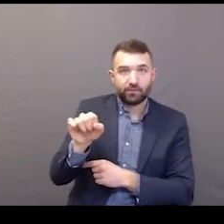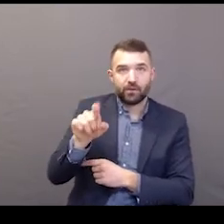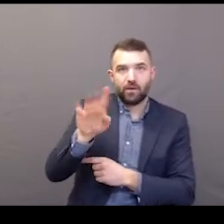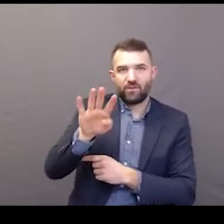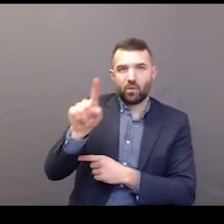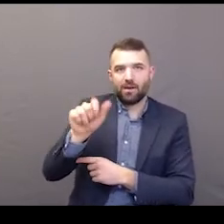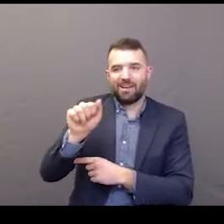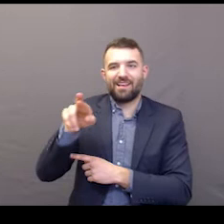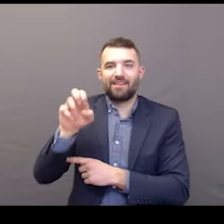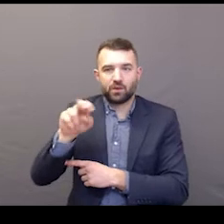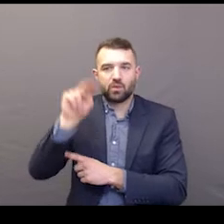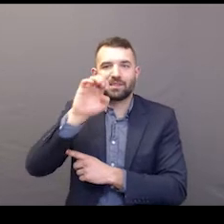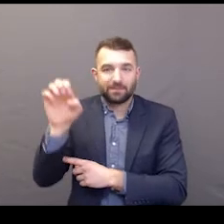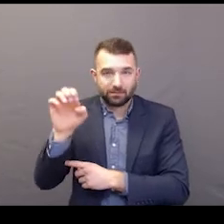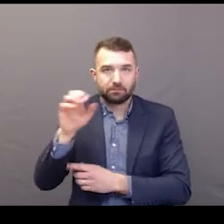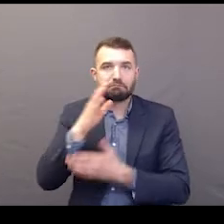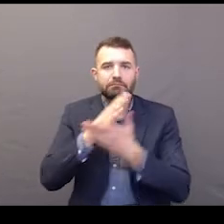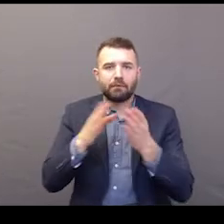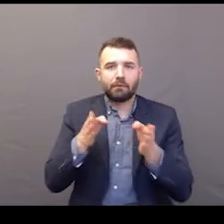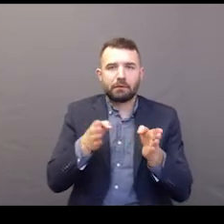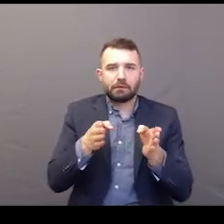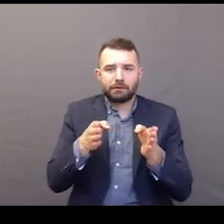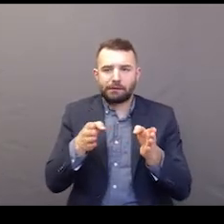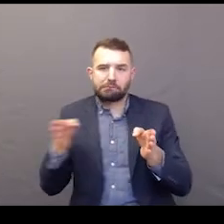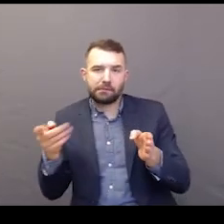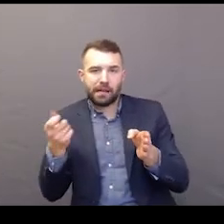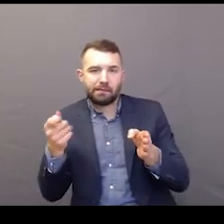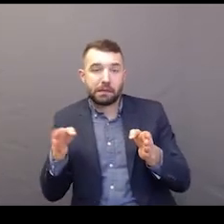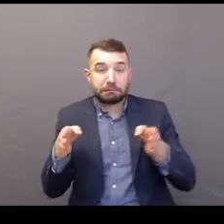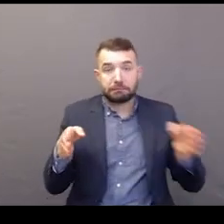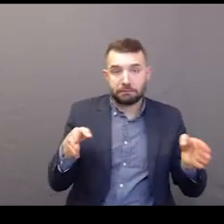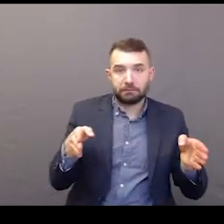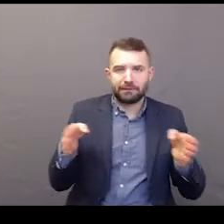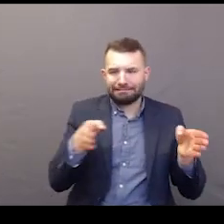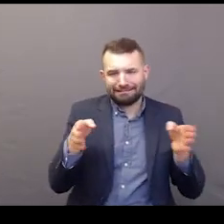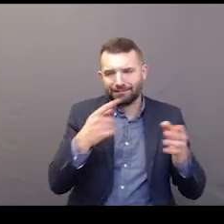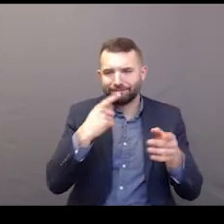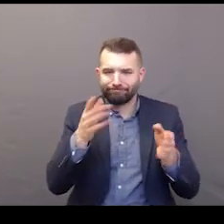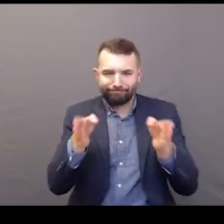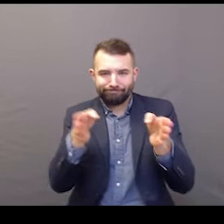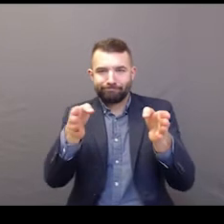shifting some roadway widening to the west side of SR 522 to reduce property impacts.